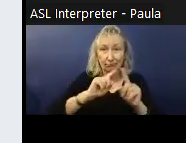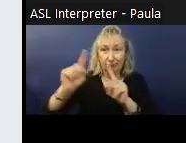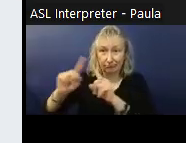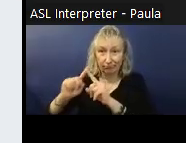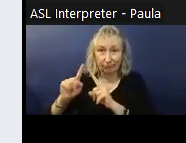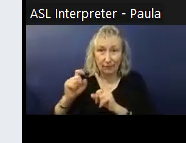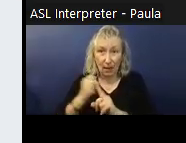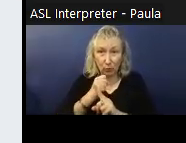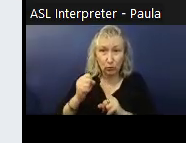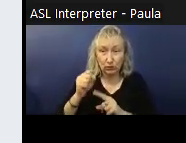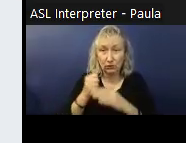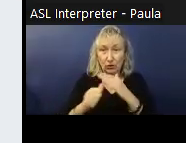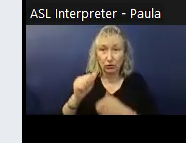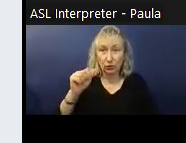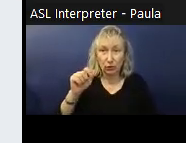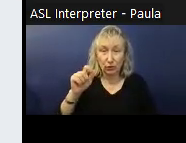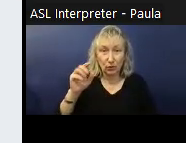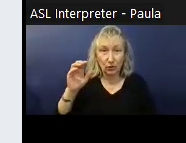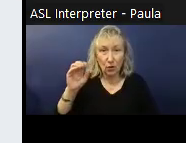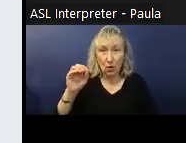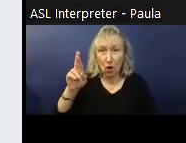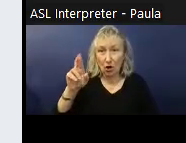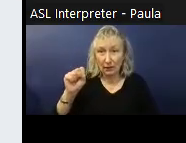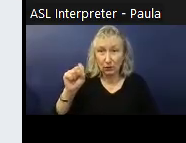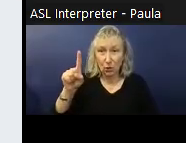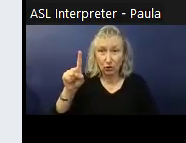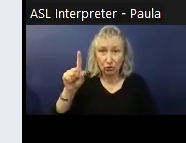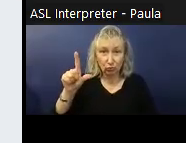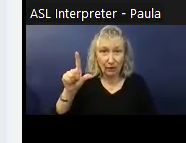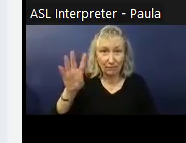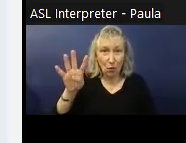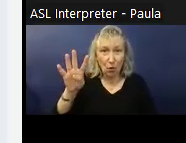pursuant to Rs 124 point O5O and then the nursing facility abuse section as well.